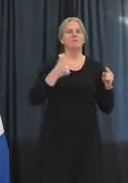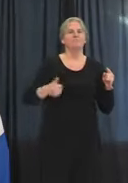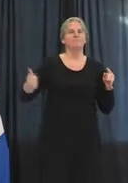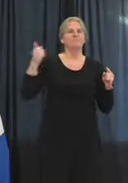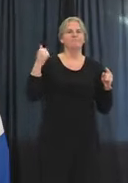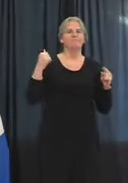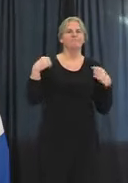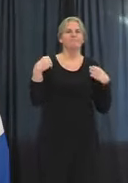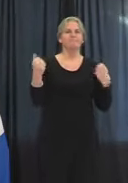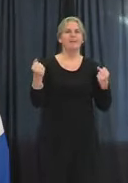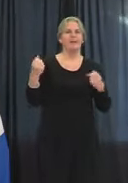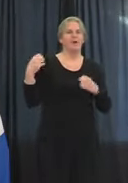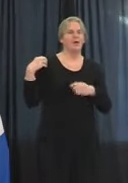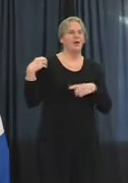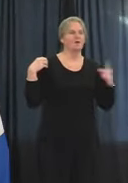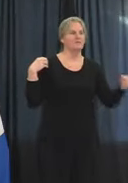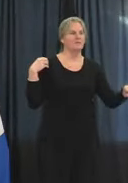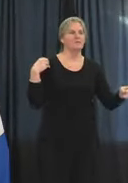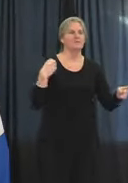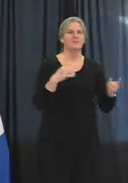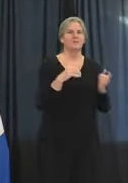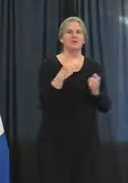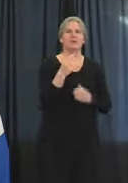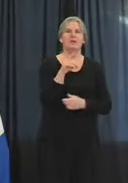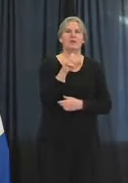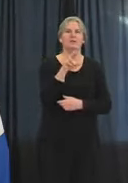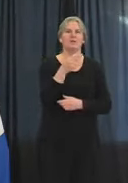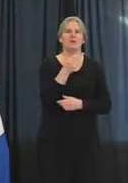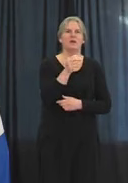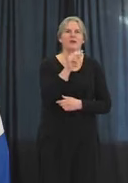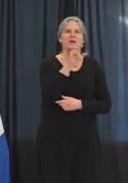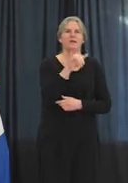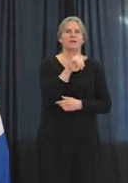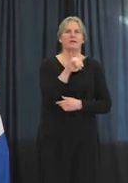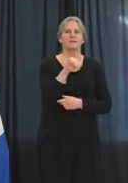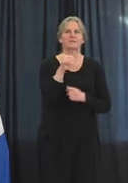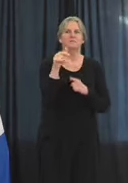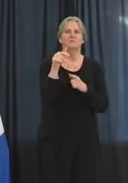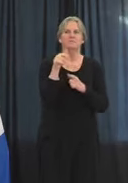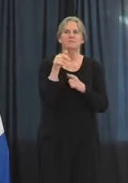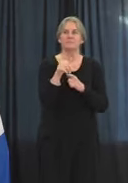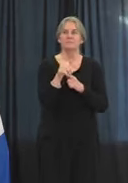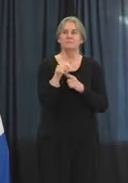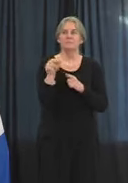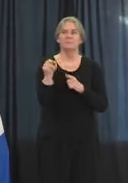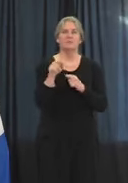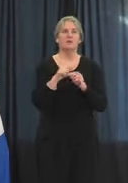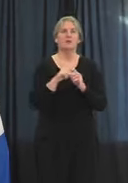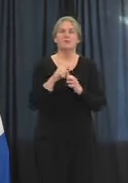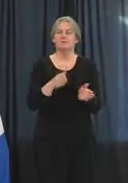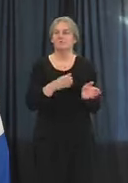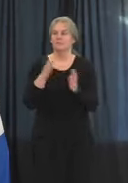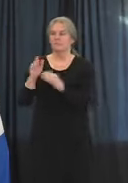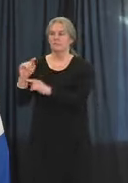Hanley. We will begin with their pain